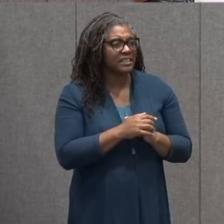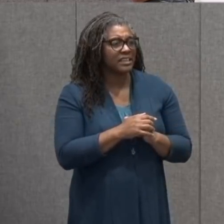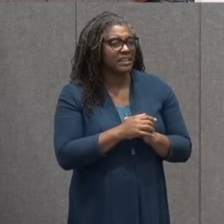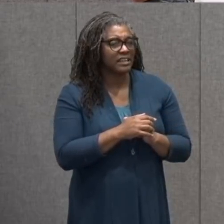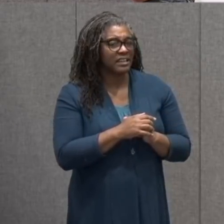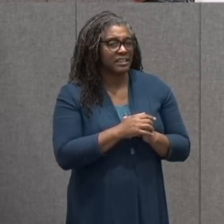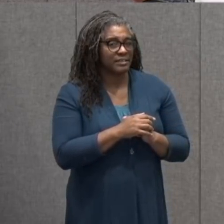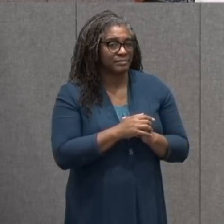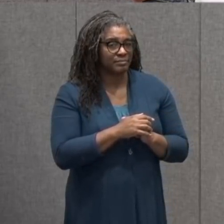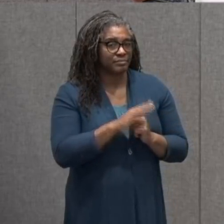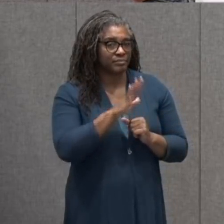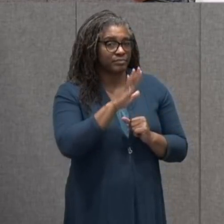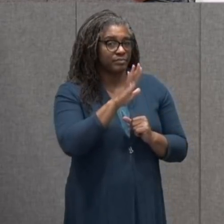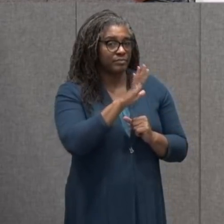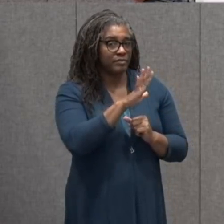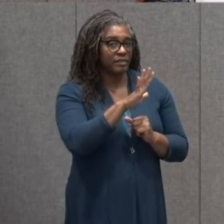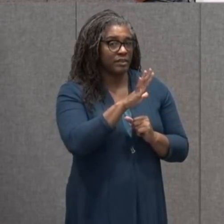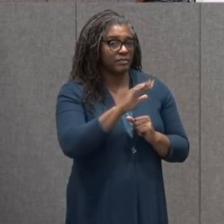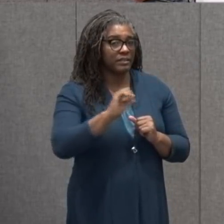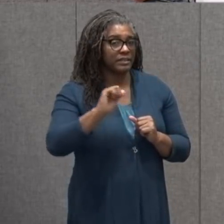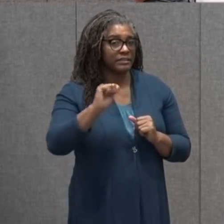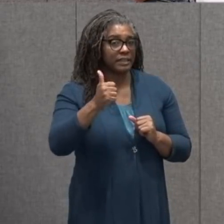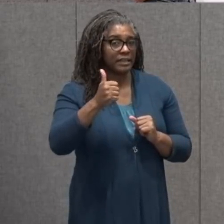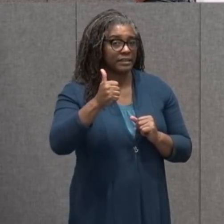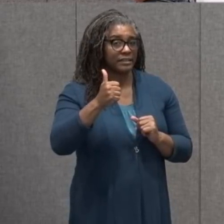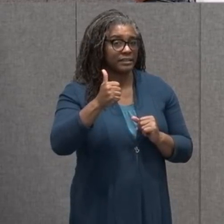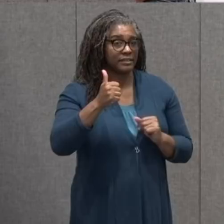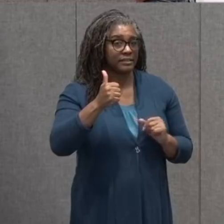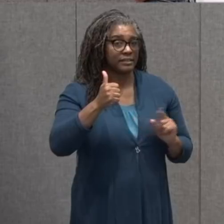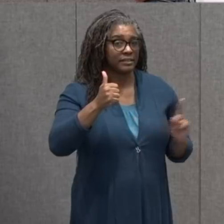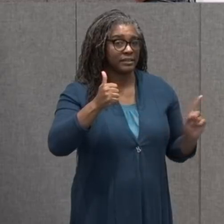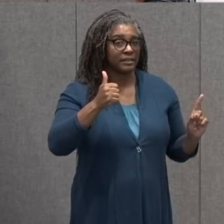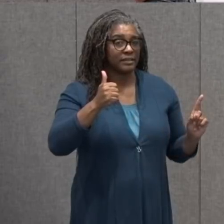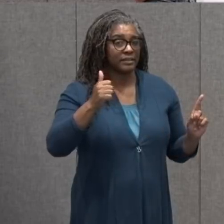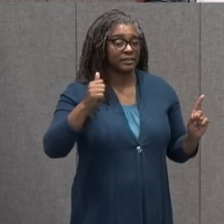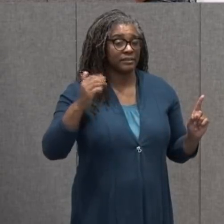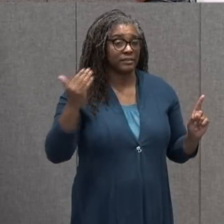Five, 10, 15, 20.